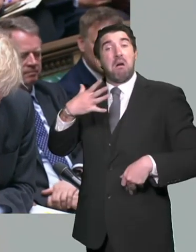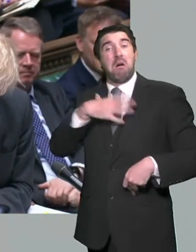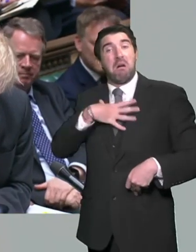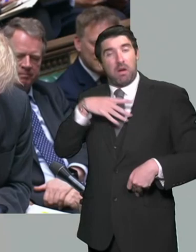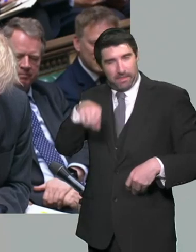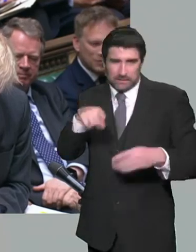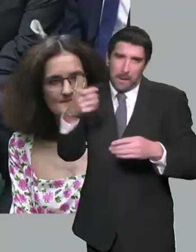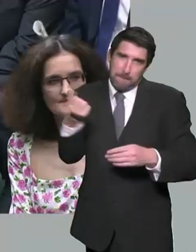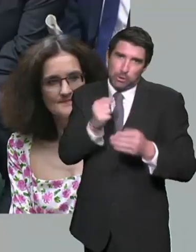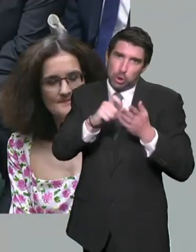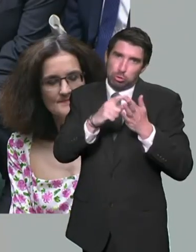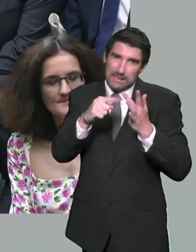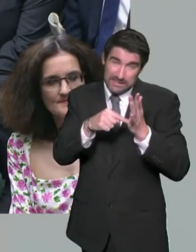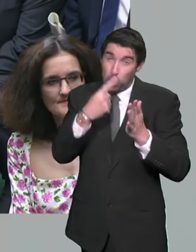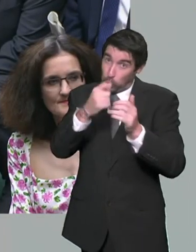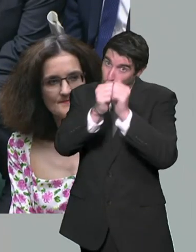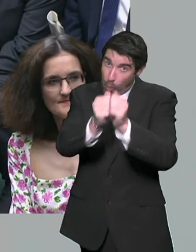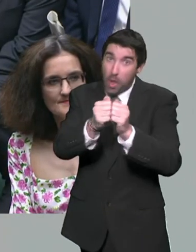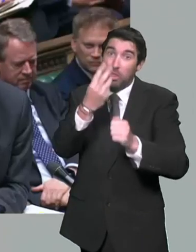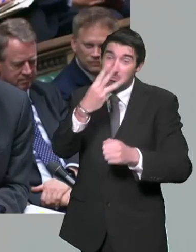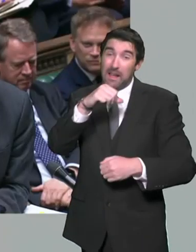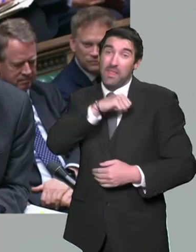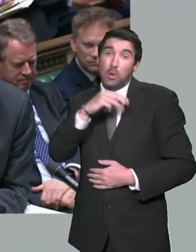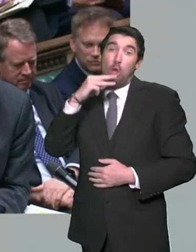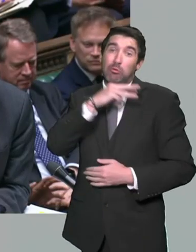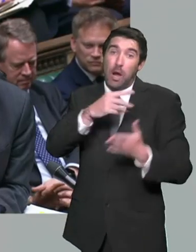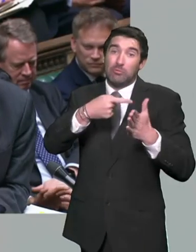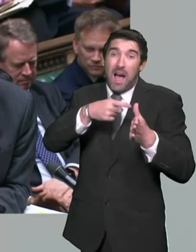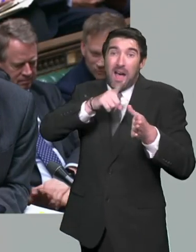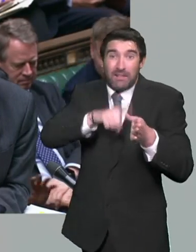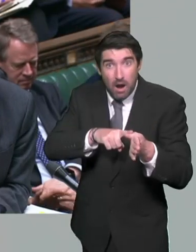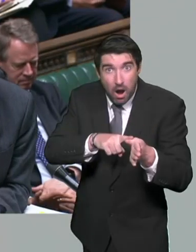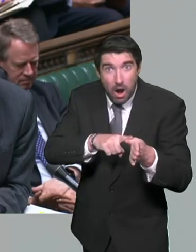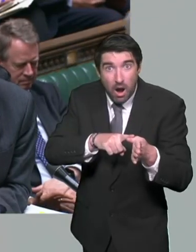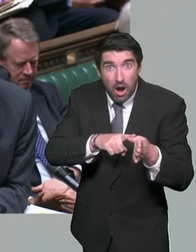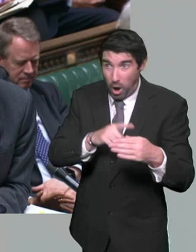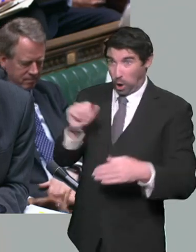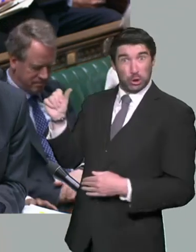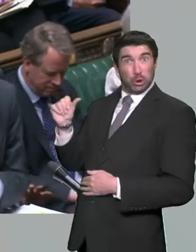It can be worth an additional £3,300 a year, and the more we can do to make pensioners aware of it, the better.